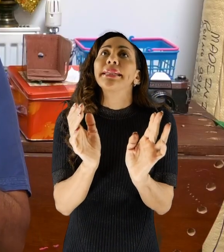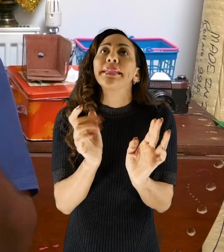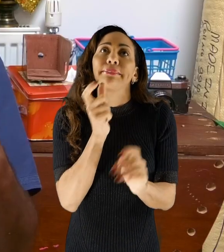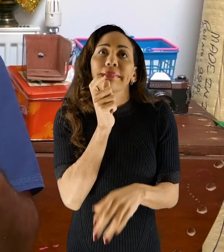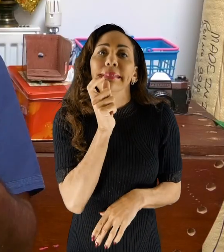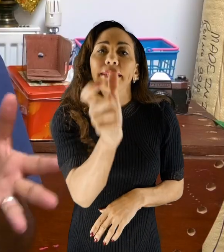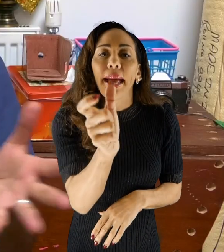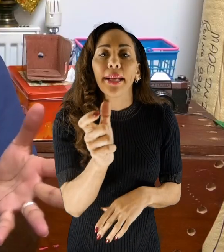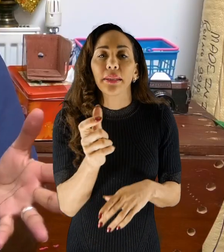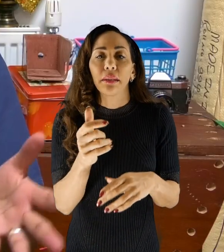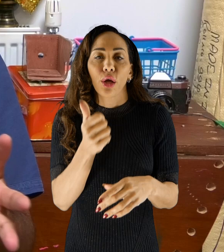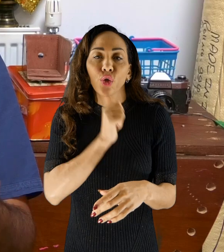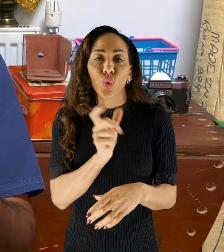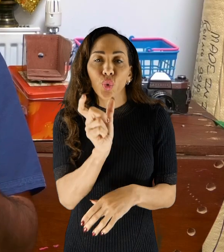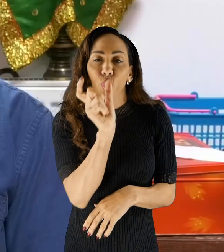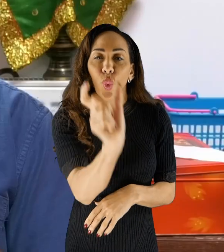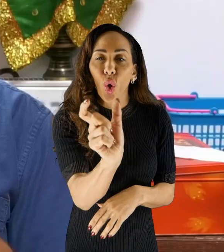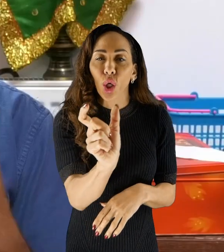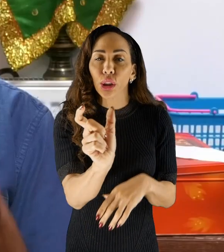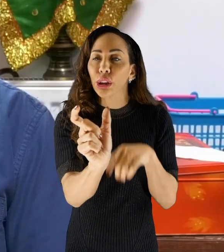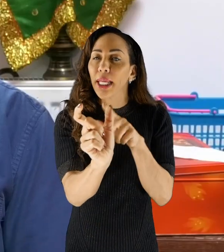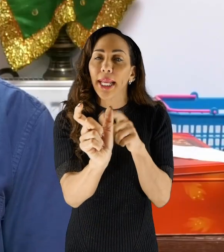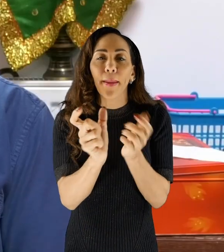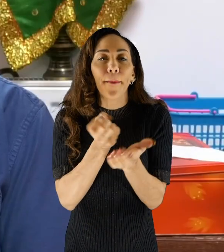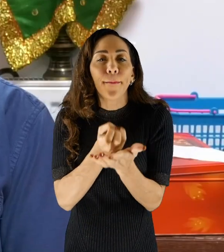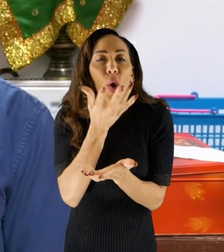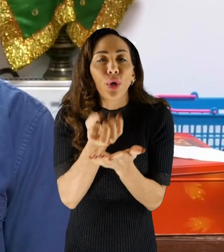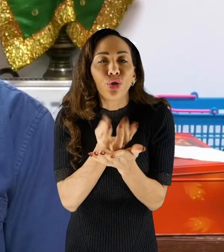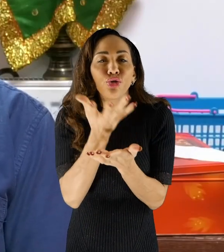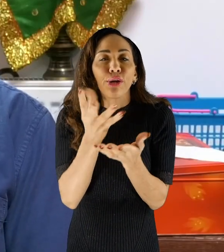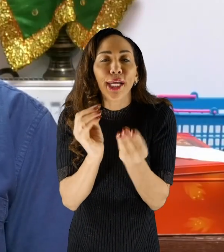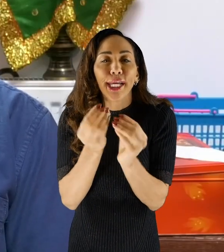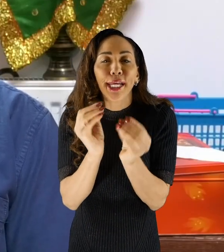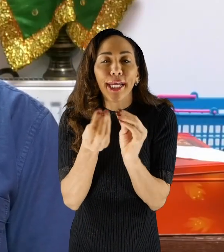being like it's said. I use words in a very poetic